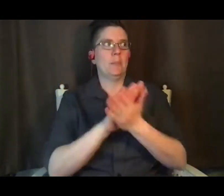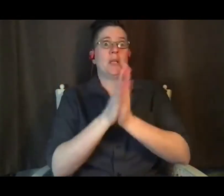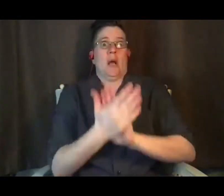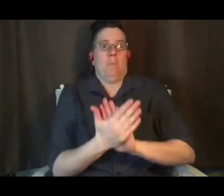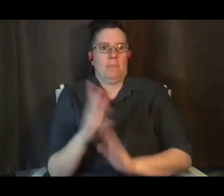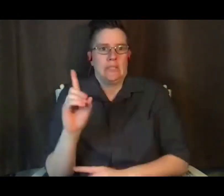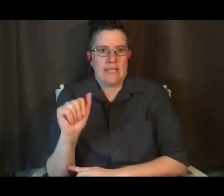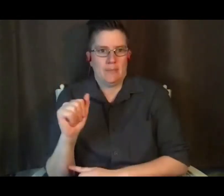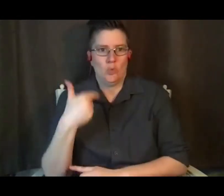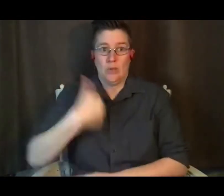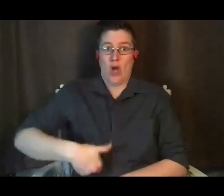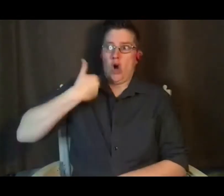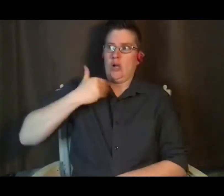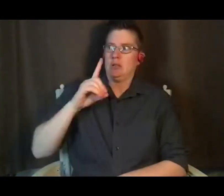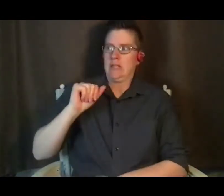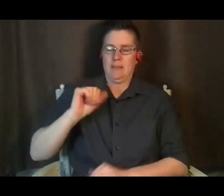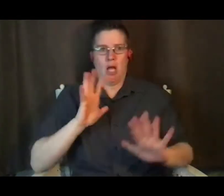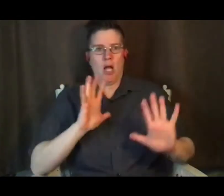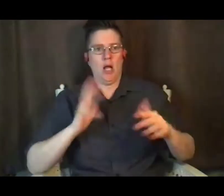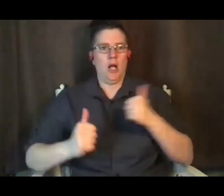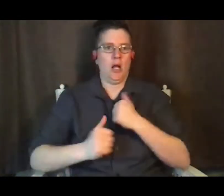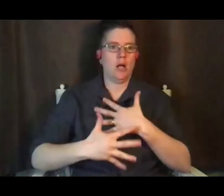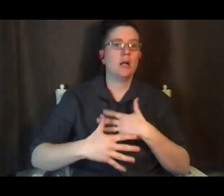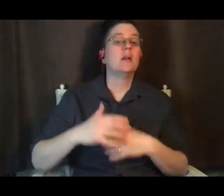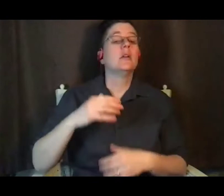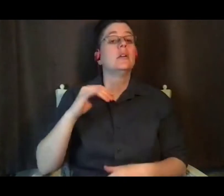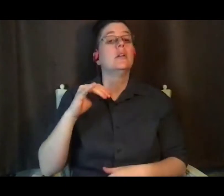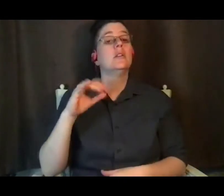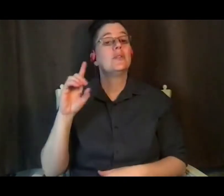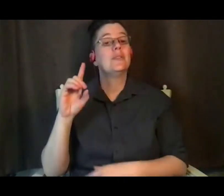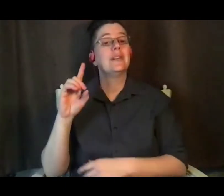and that if disability is a source of shame then disability needs not to exist